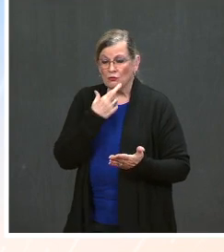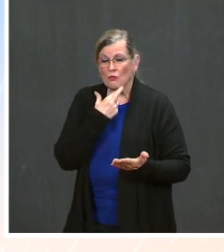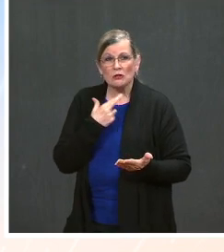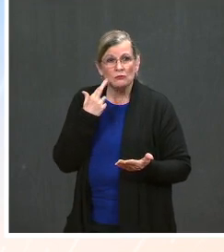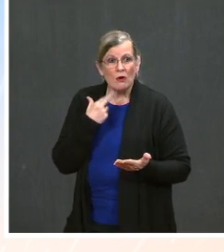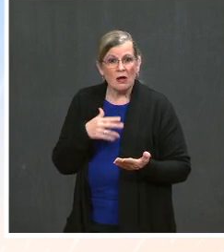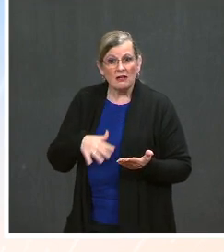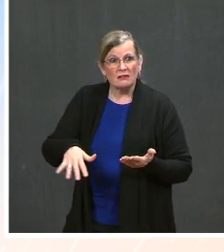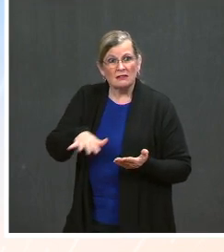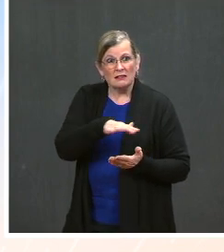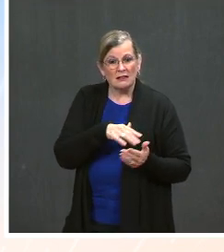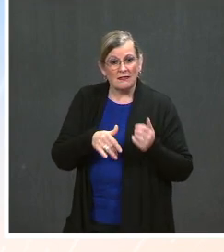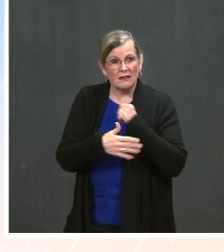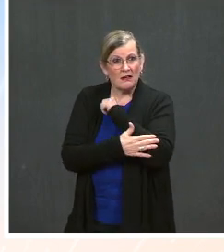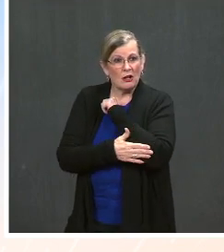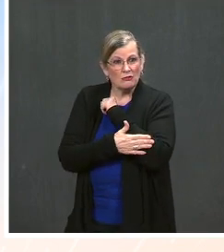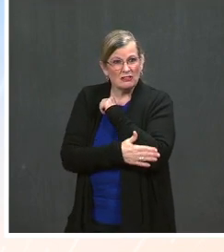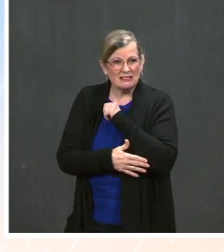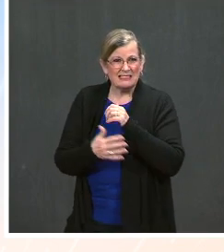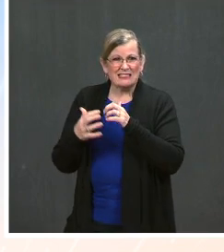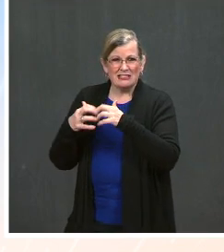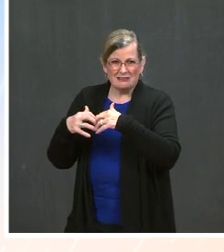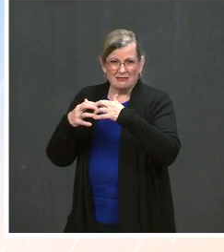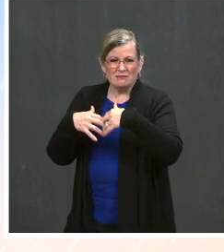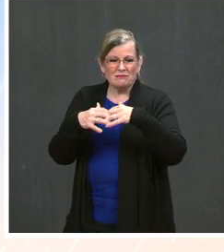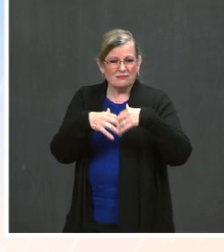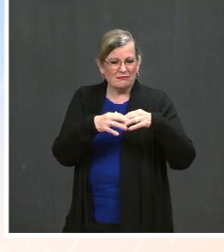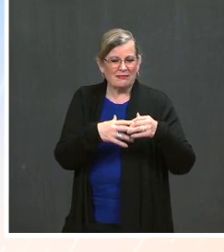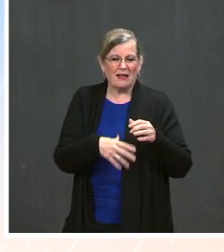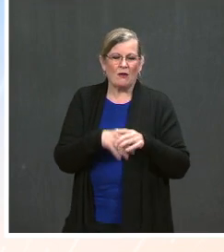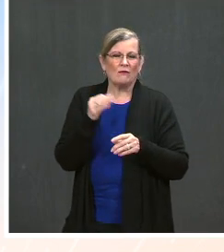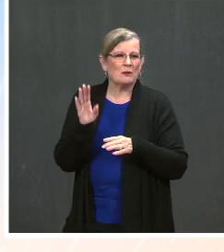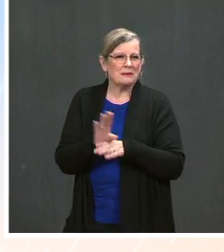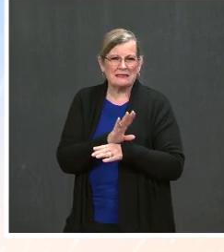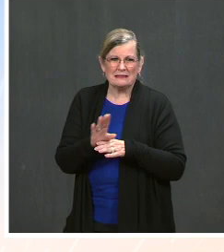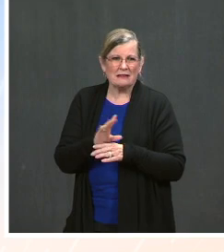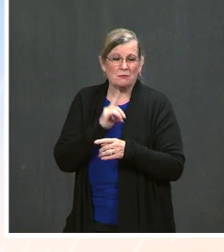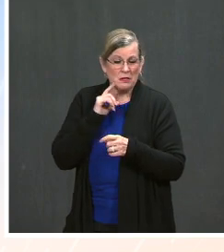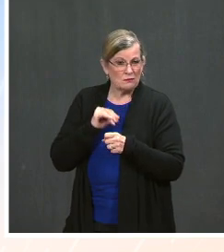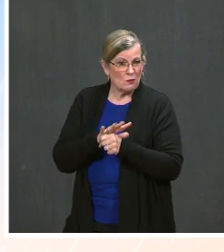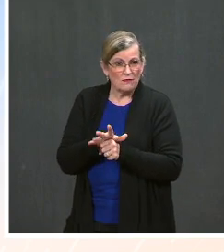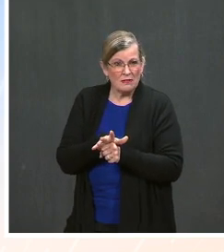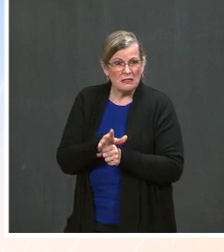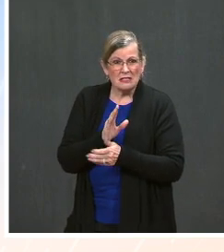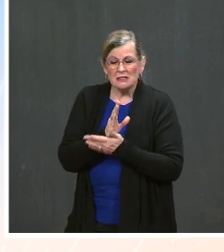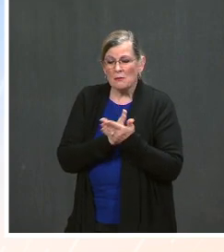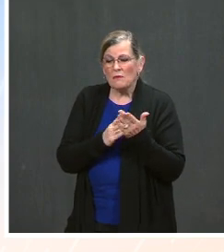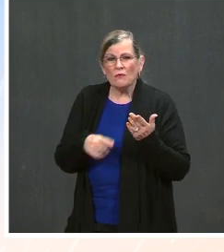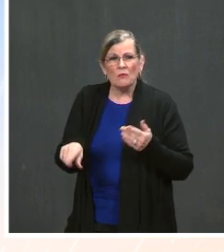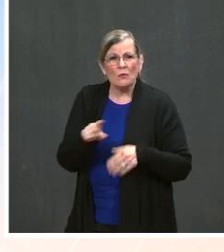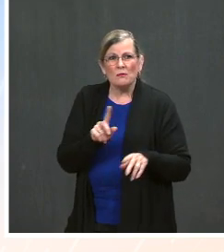and they've gone out of business because of COVID, because they lost their business. Some of those folks might not want to go back into that industry. So how do we --